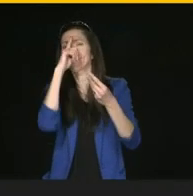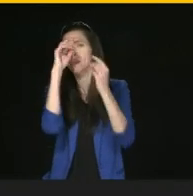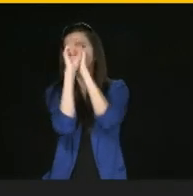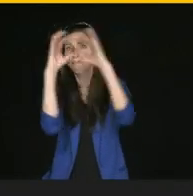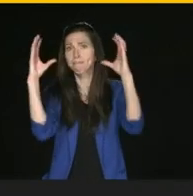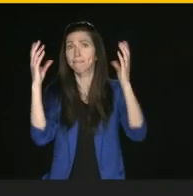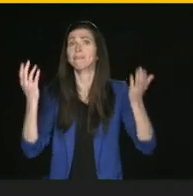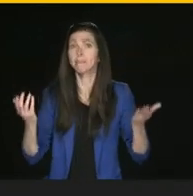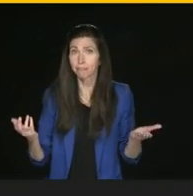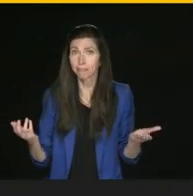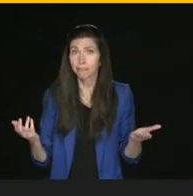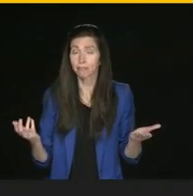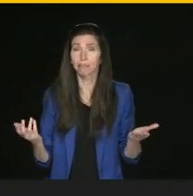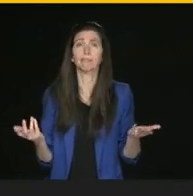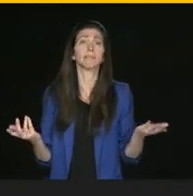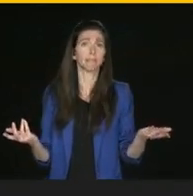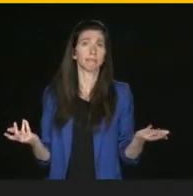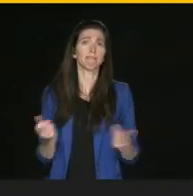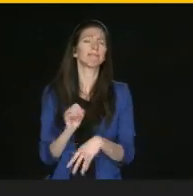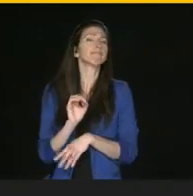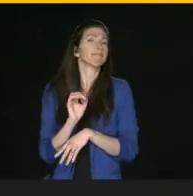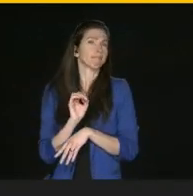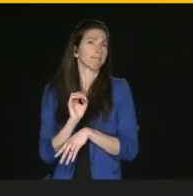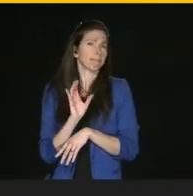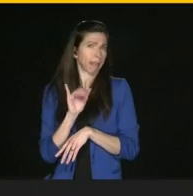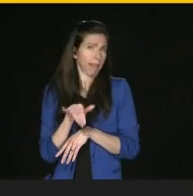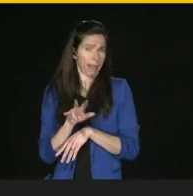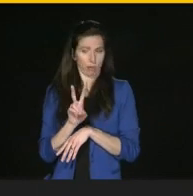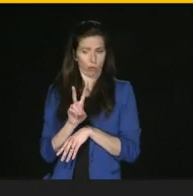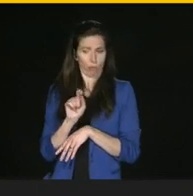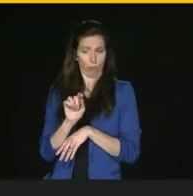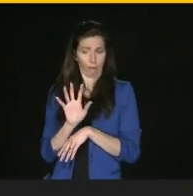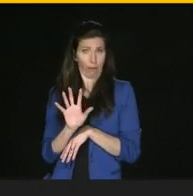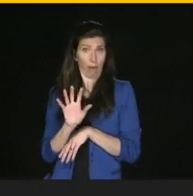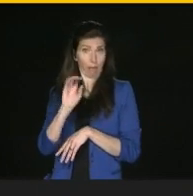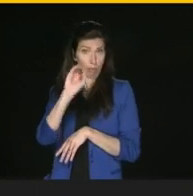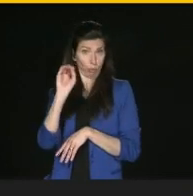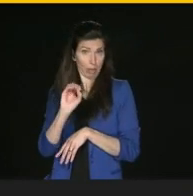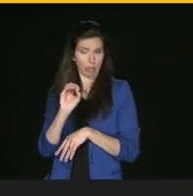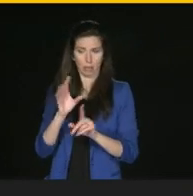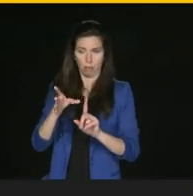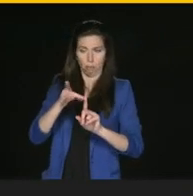BUT WE -- THERE'S ILLUSTRATION,